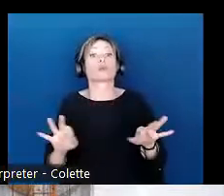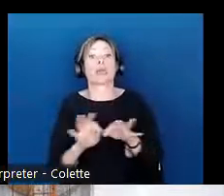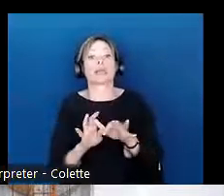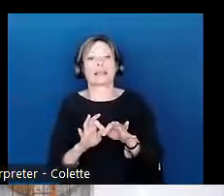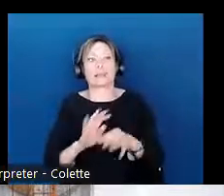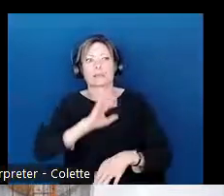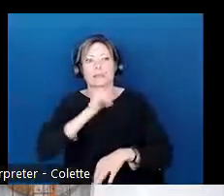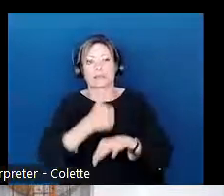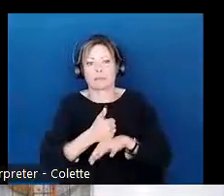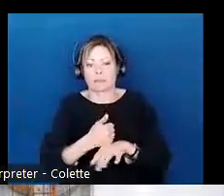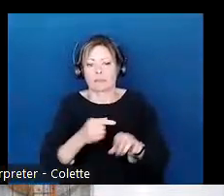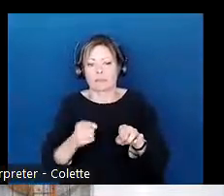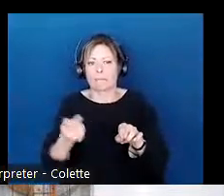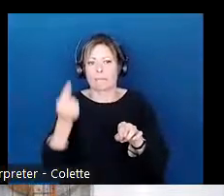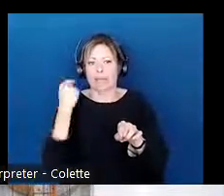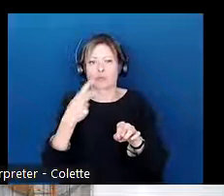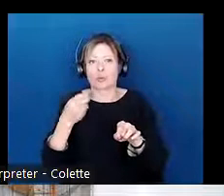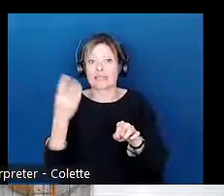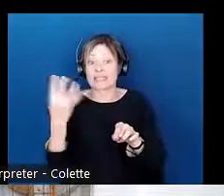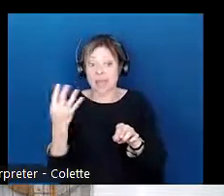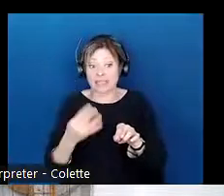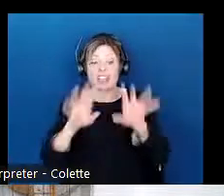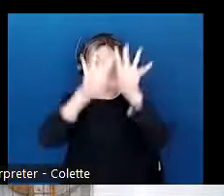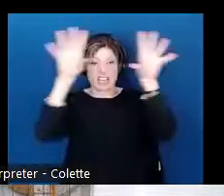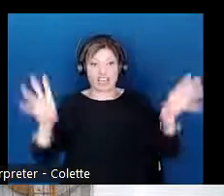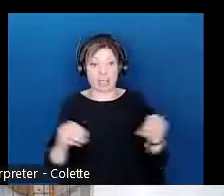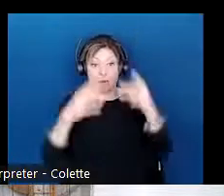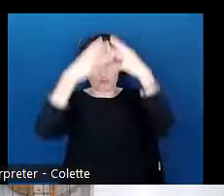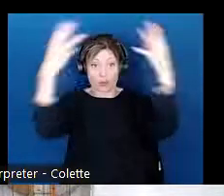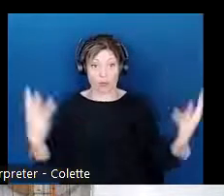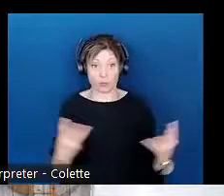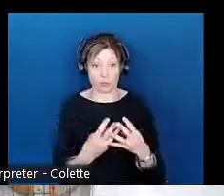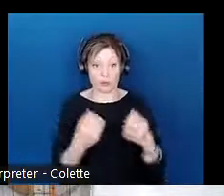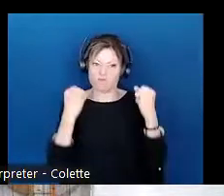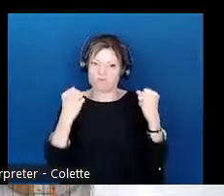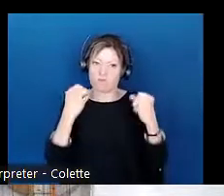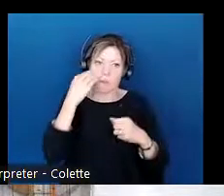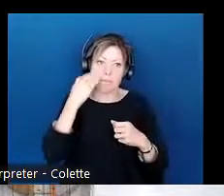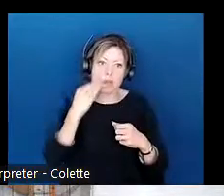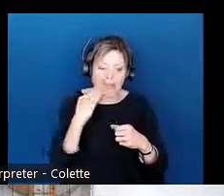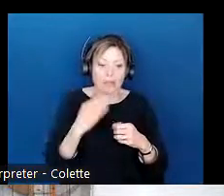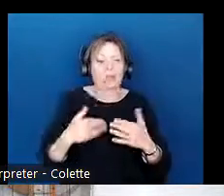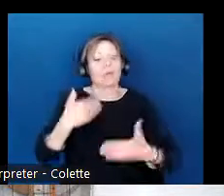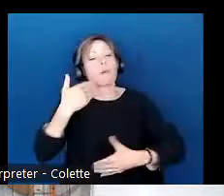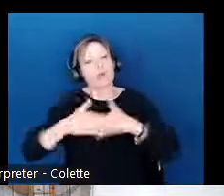in 2019 that was really black this this bit here and then over time that Greys with the weather